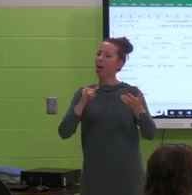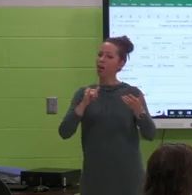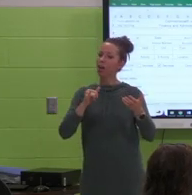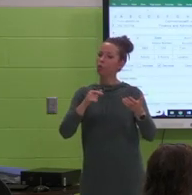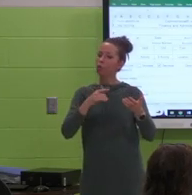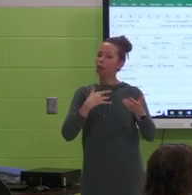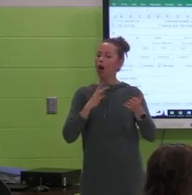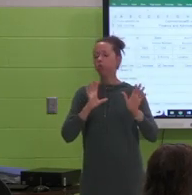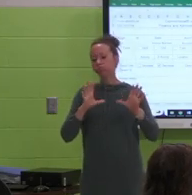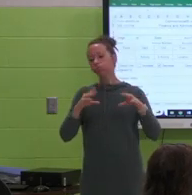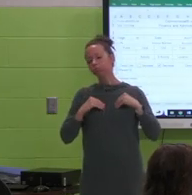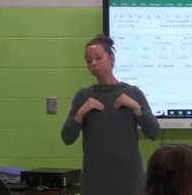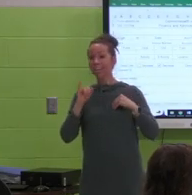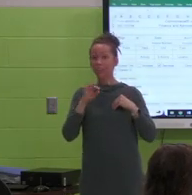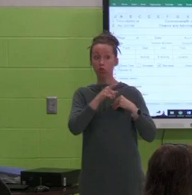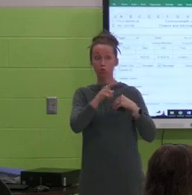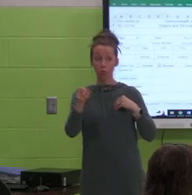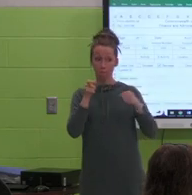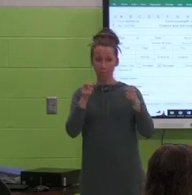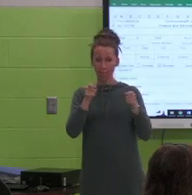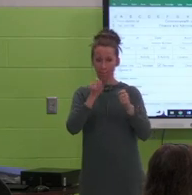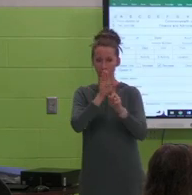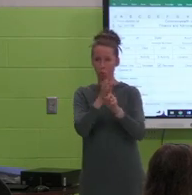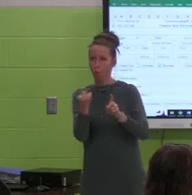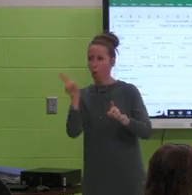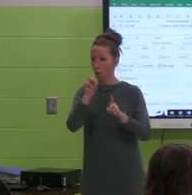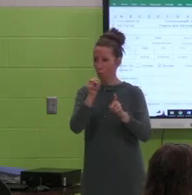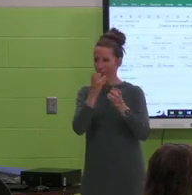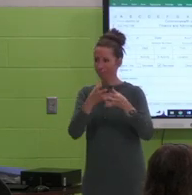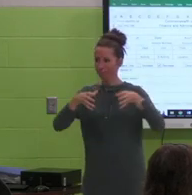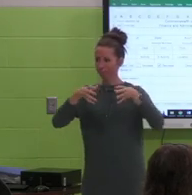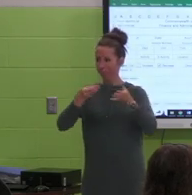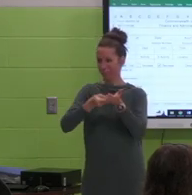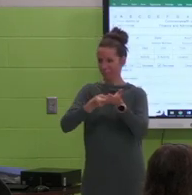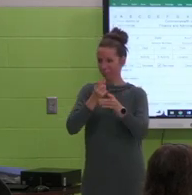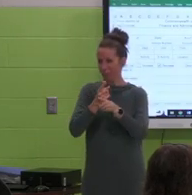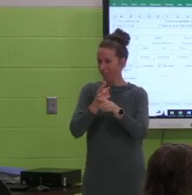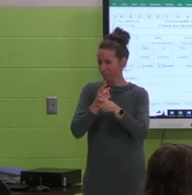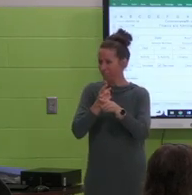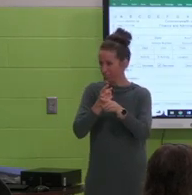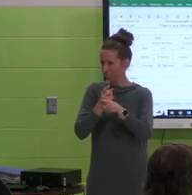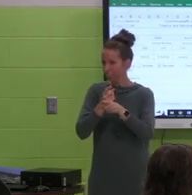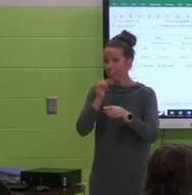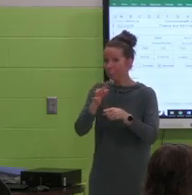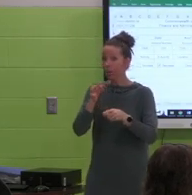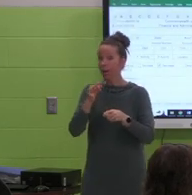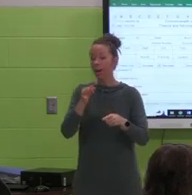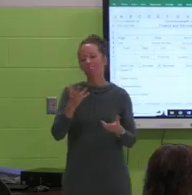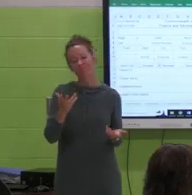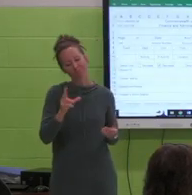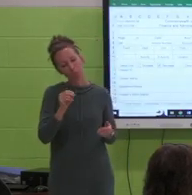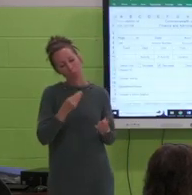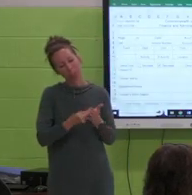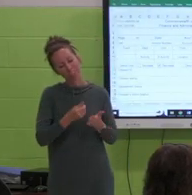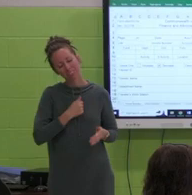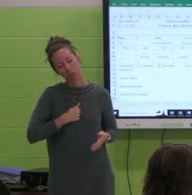when you're managing your own pot when you're just told money it's frustrating and there may